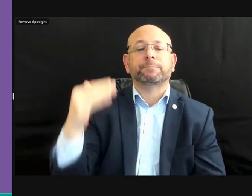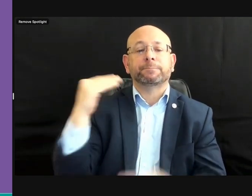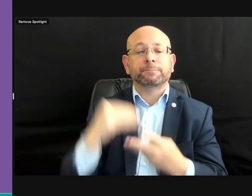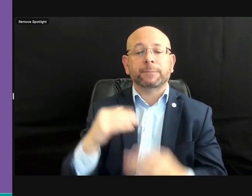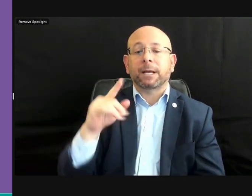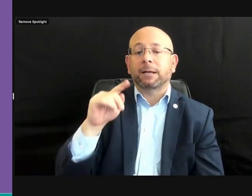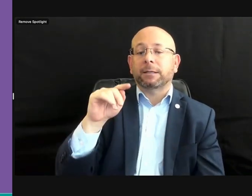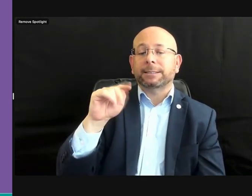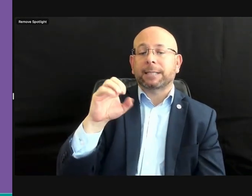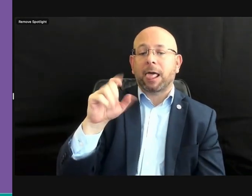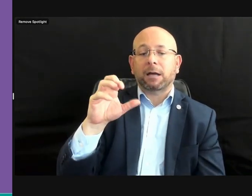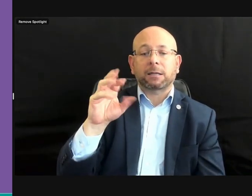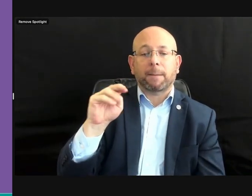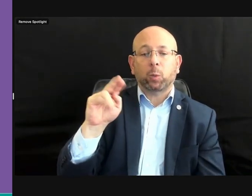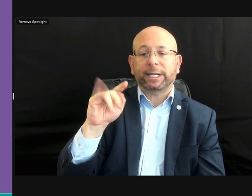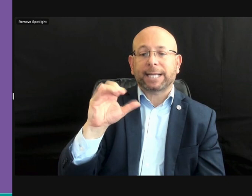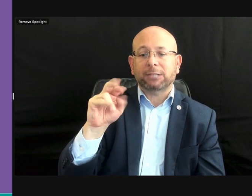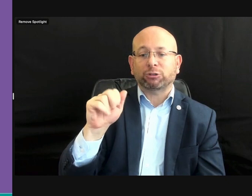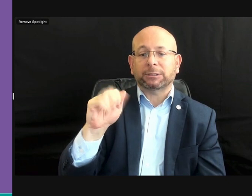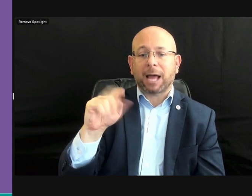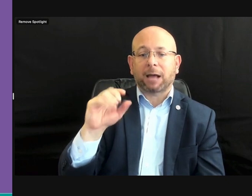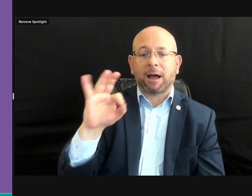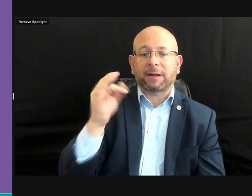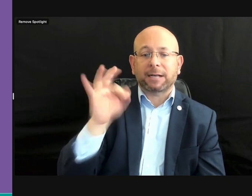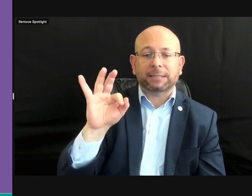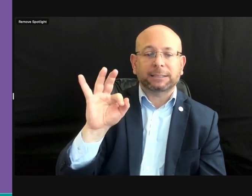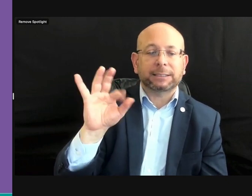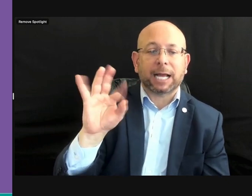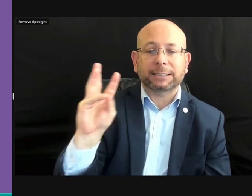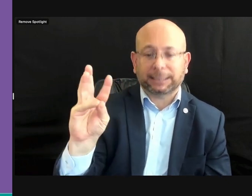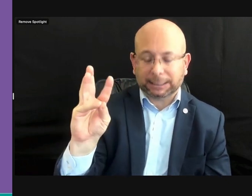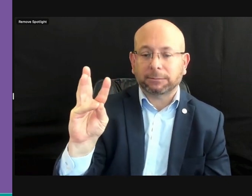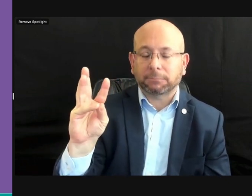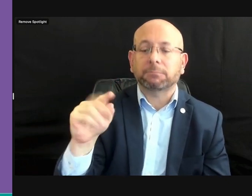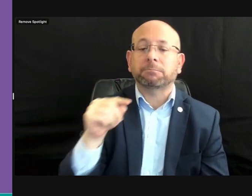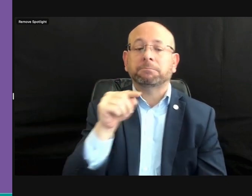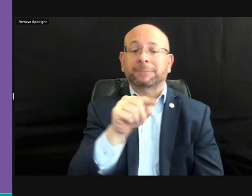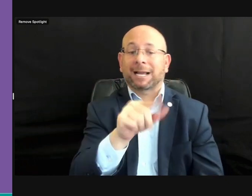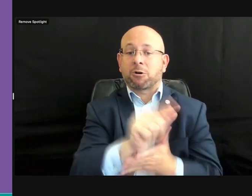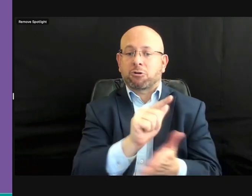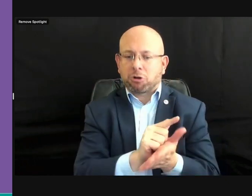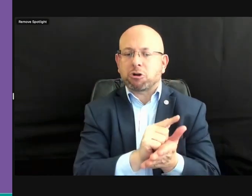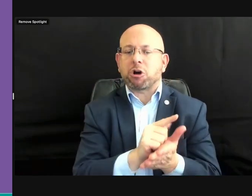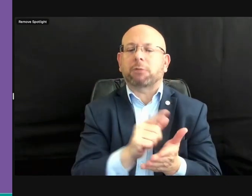Next is the Telecommunications Act of 1996. This law mandates captioning to be